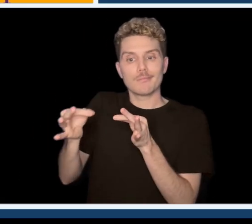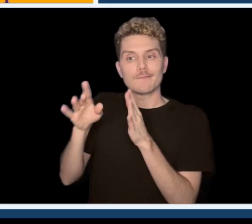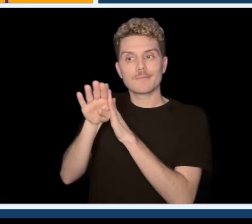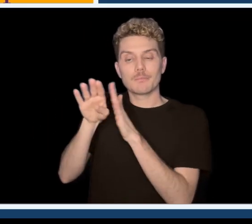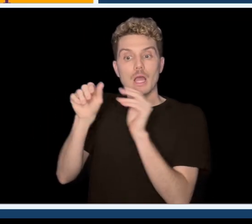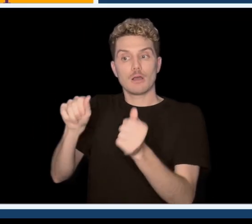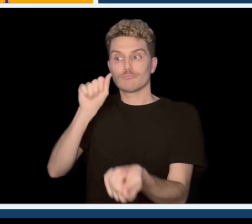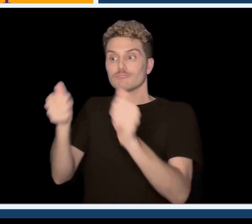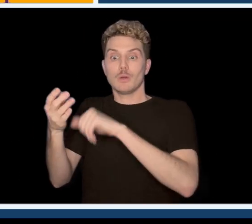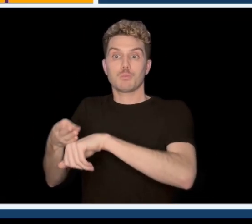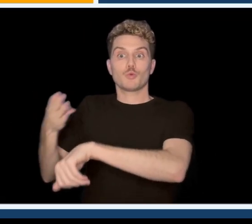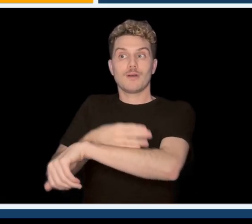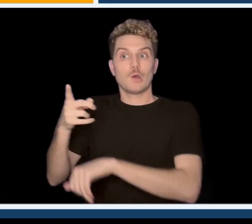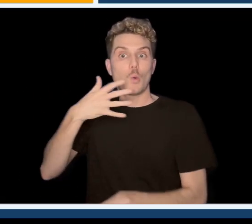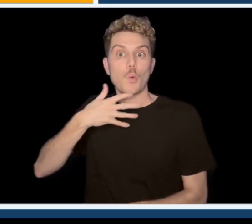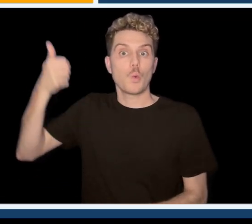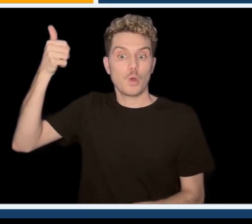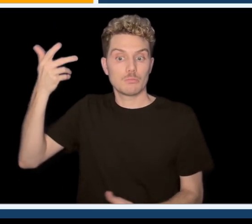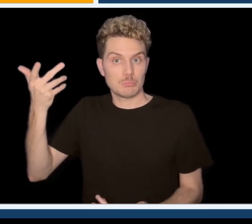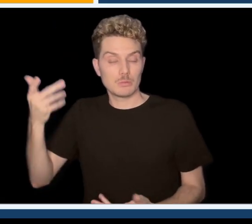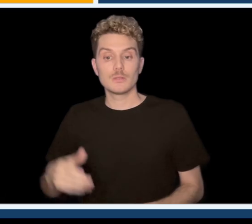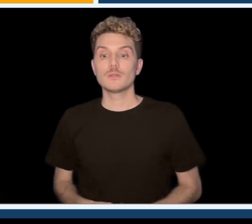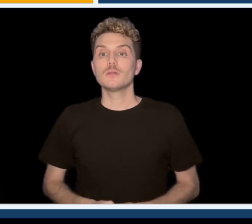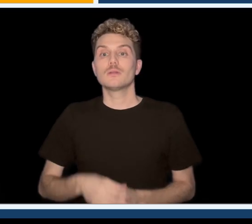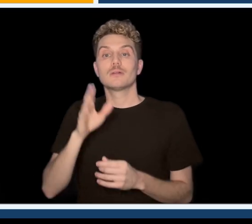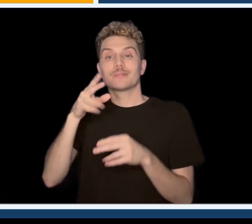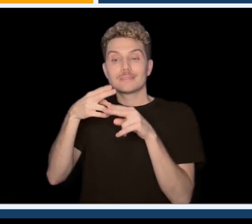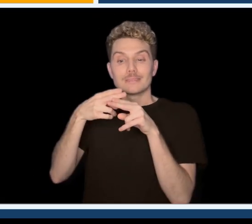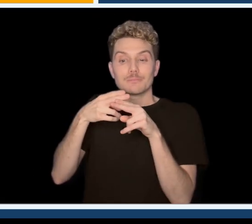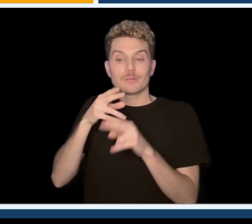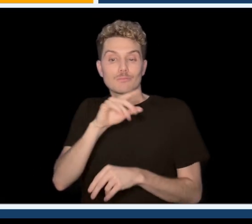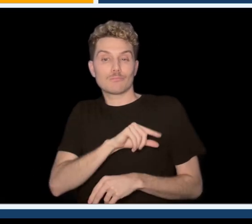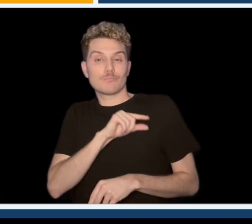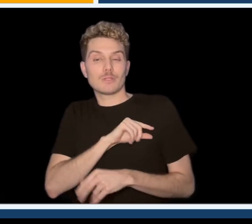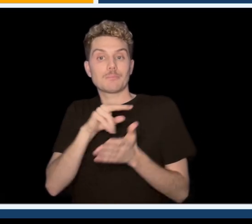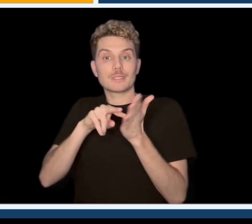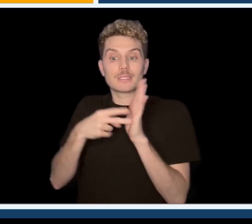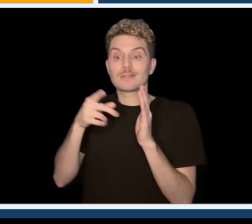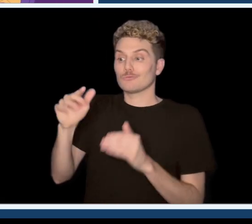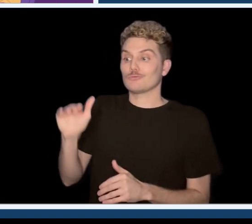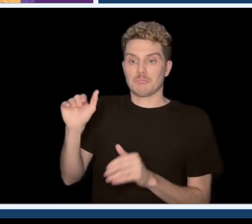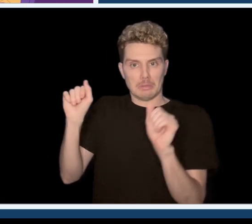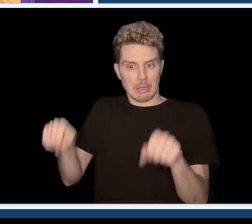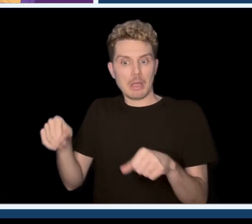that can change or improve as they grow older. Provisional eligibility means that a child may get